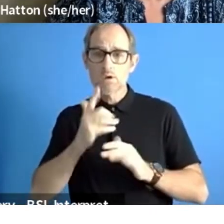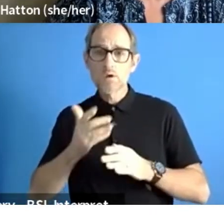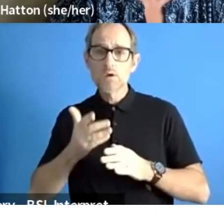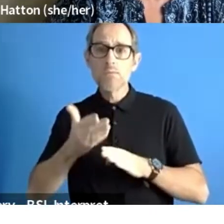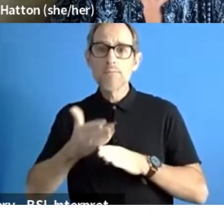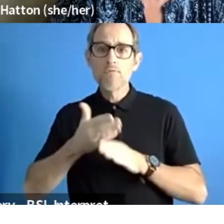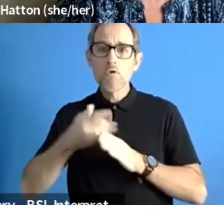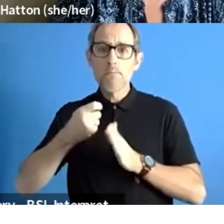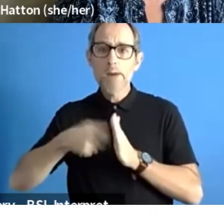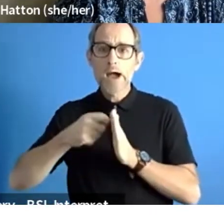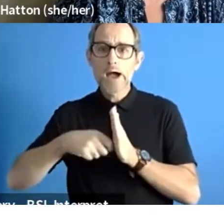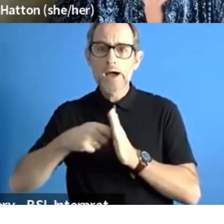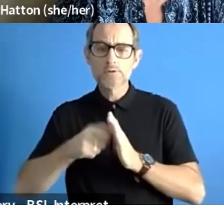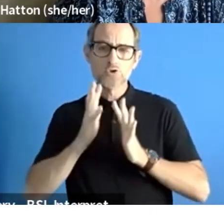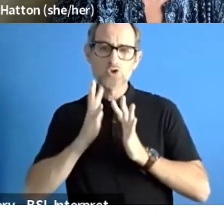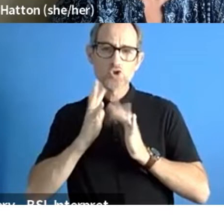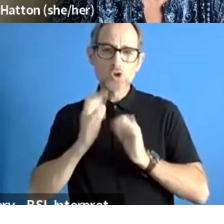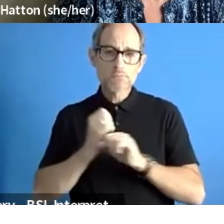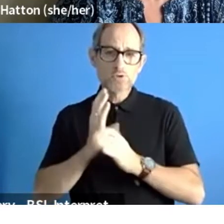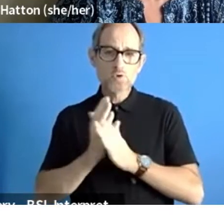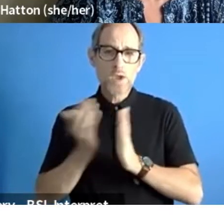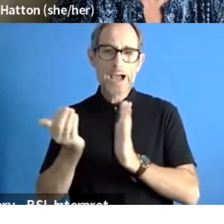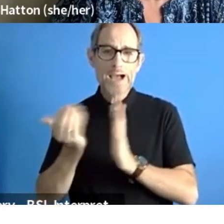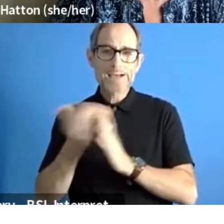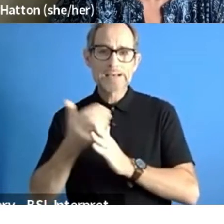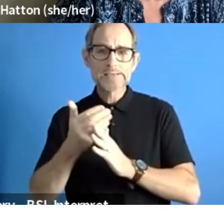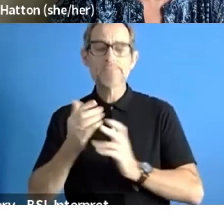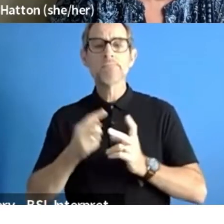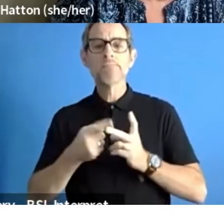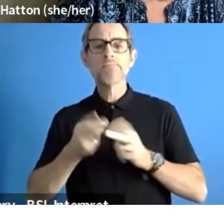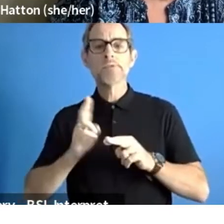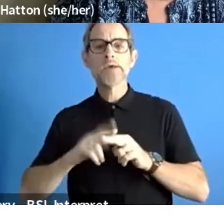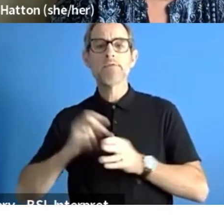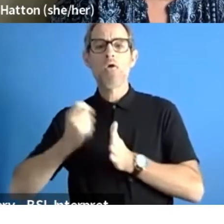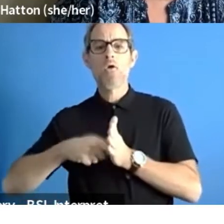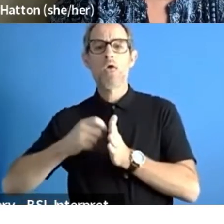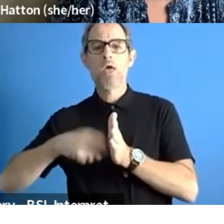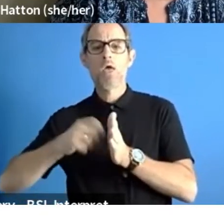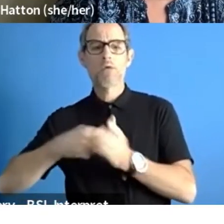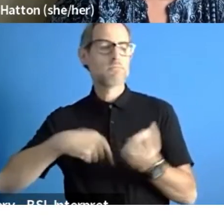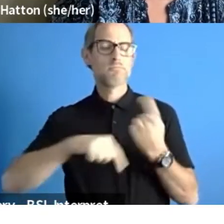because otherwise we have staff who can't use it and that's no good.